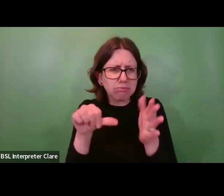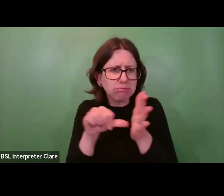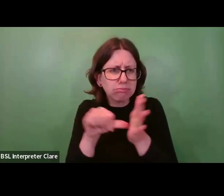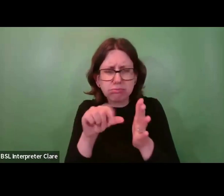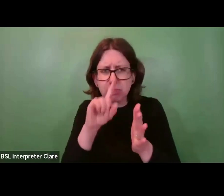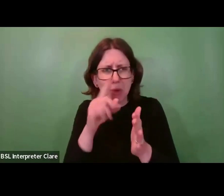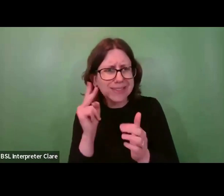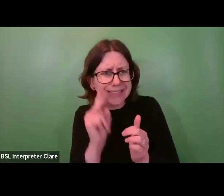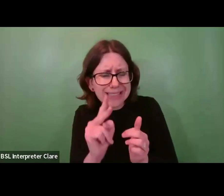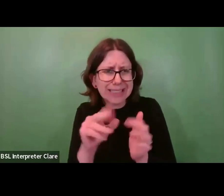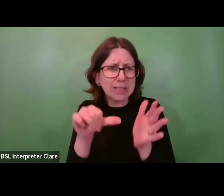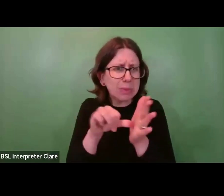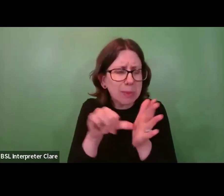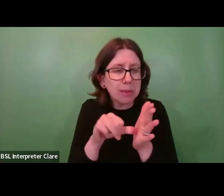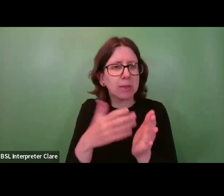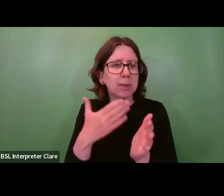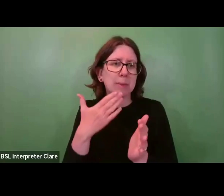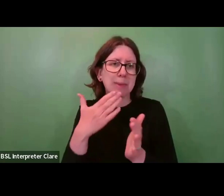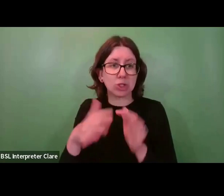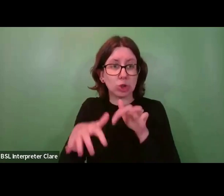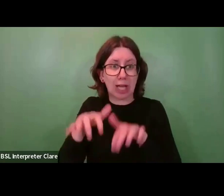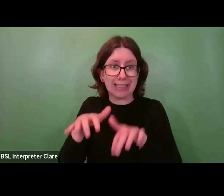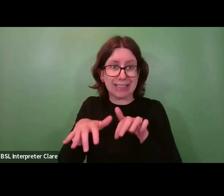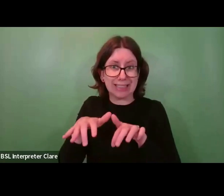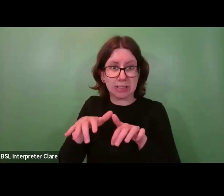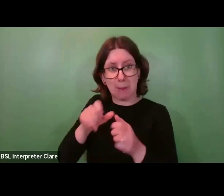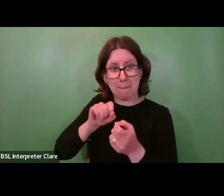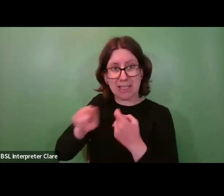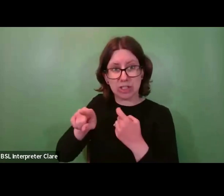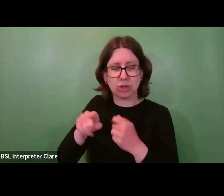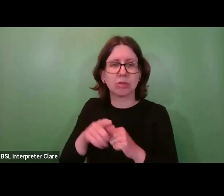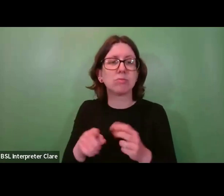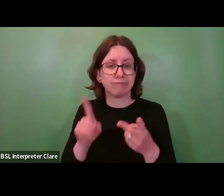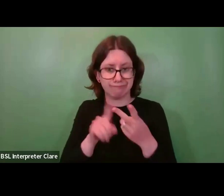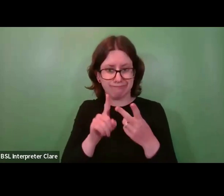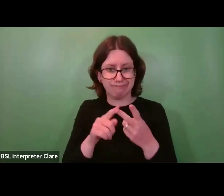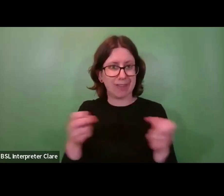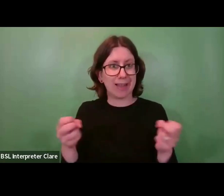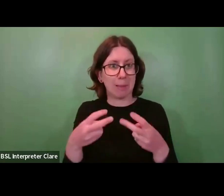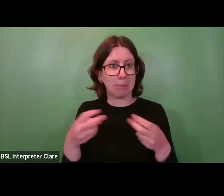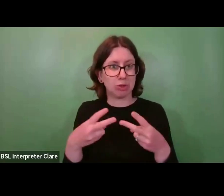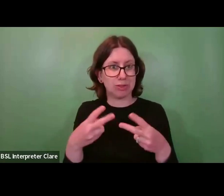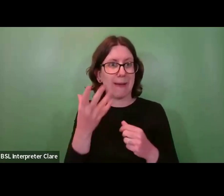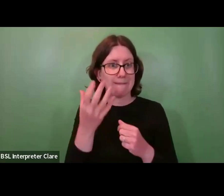have any issues with accessing that. We also have captions on this call, live captions, which you should be able to